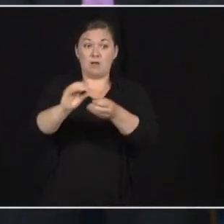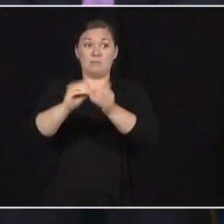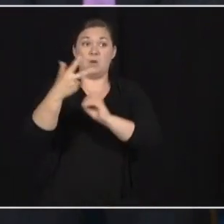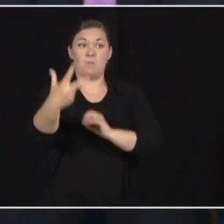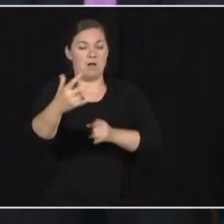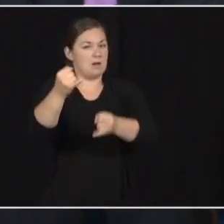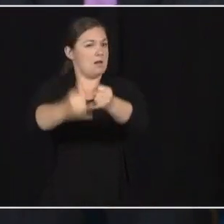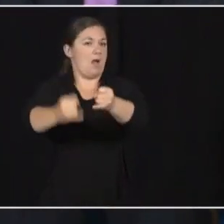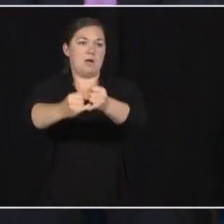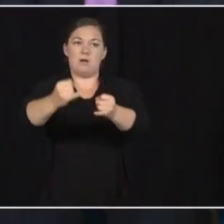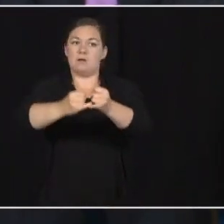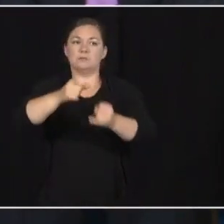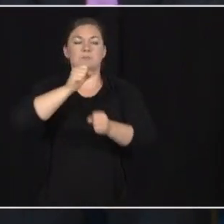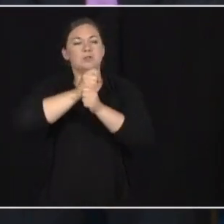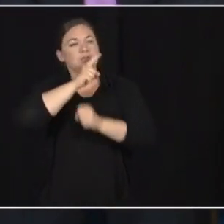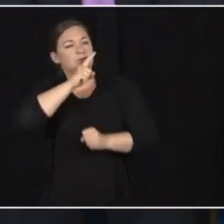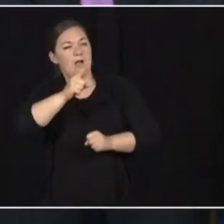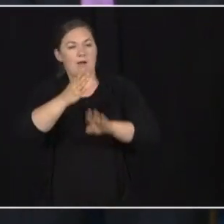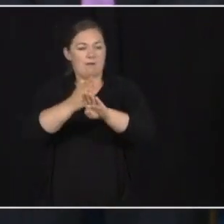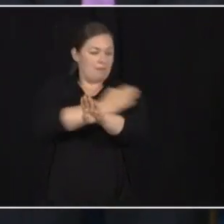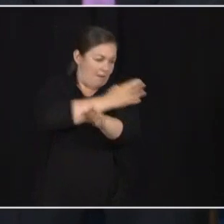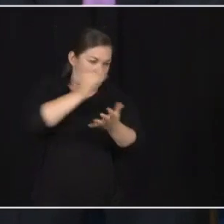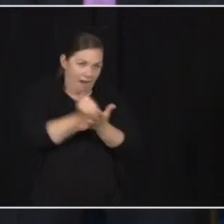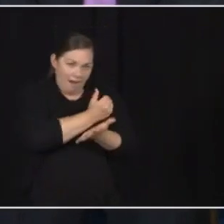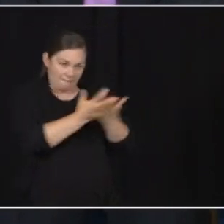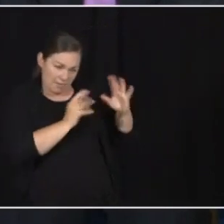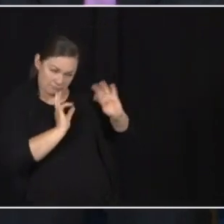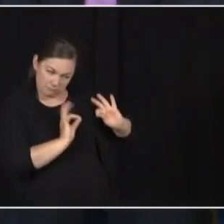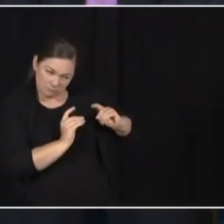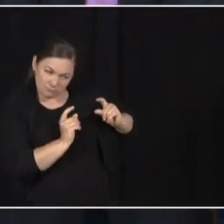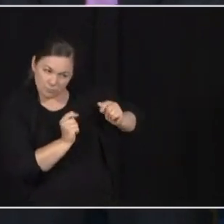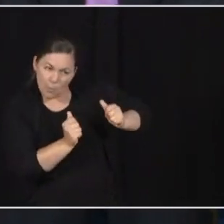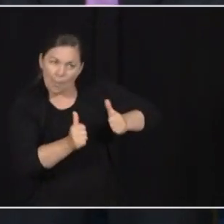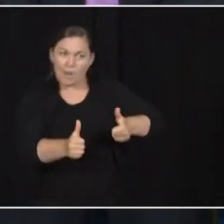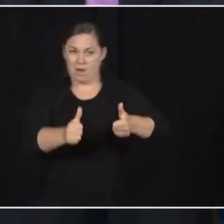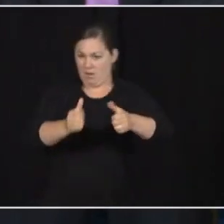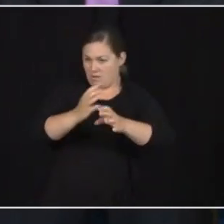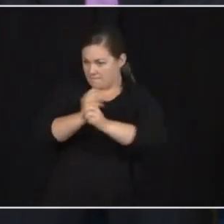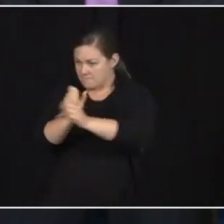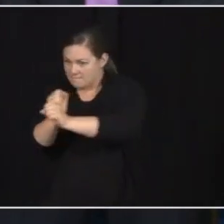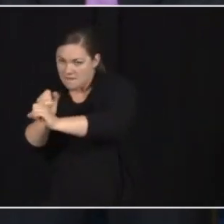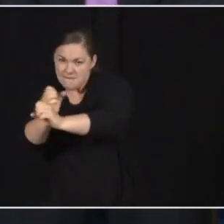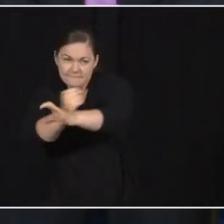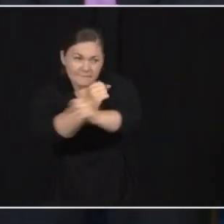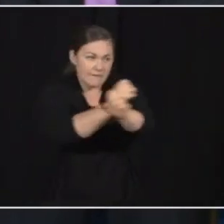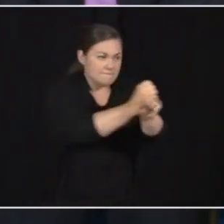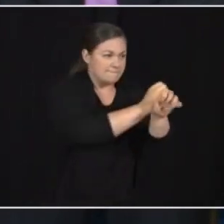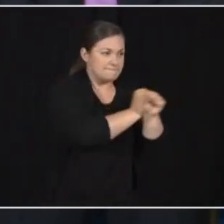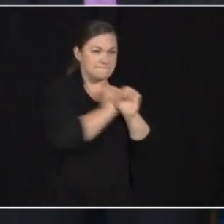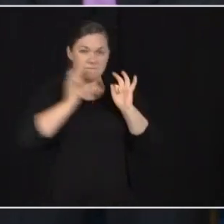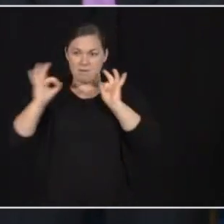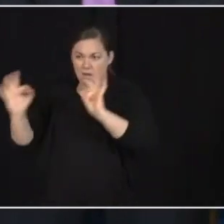health table will have the final call on it. But since it will be the last stage, we want to make sure that our